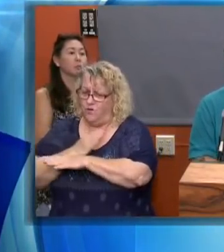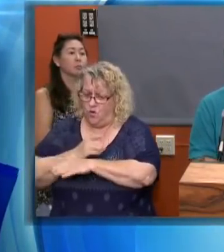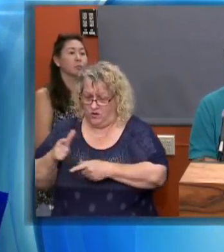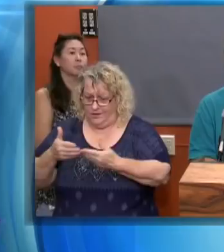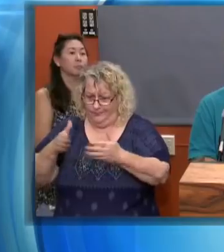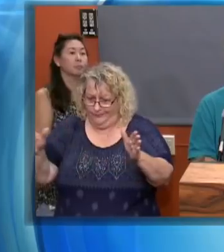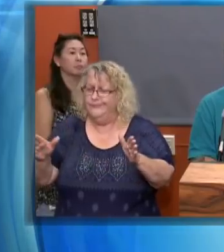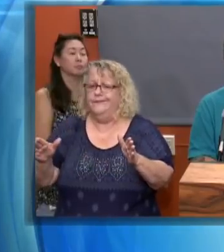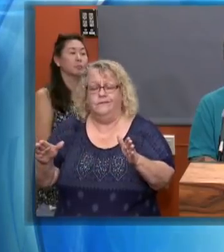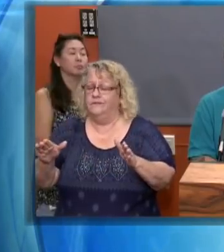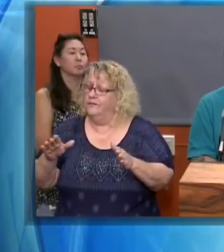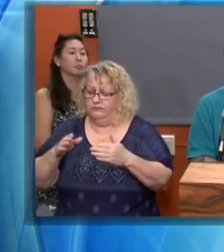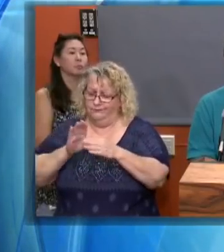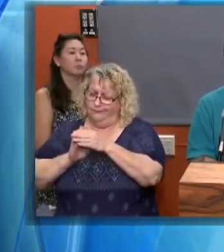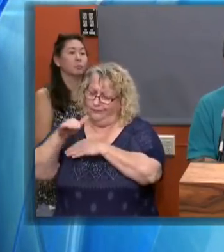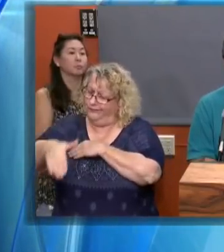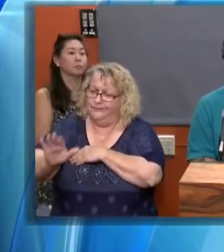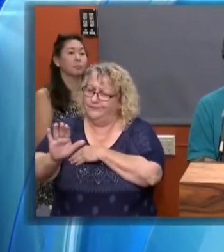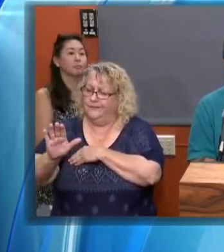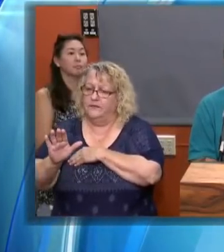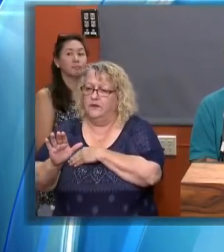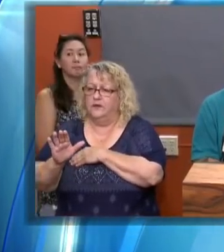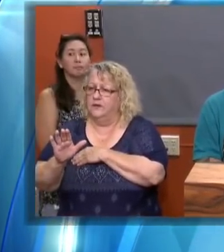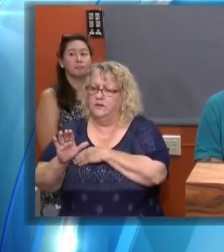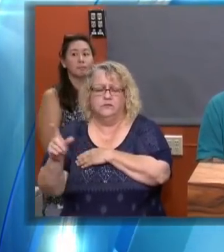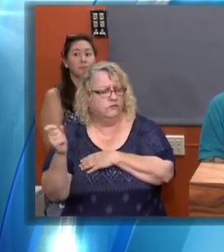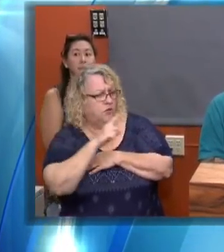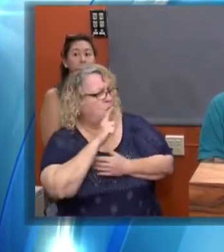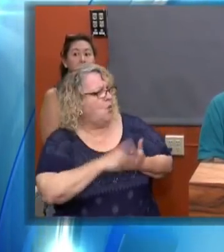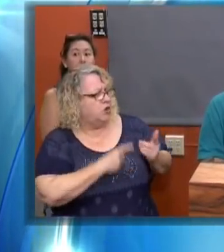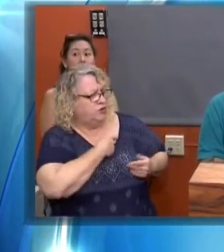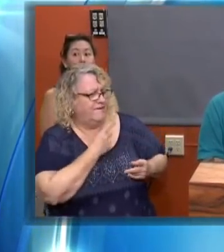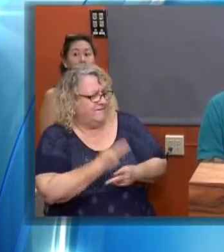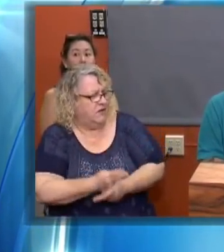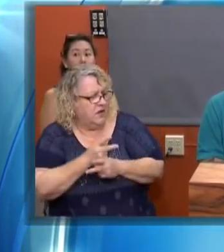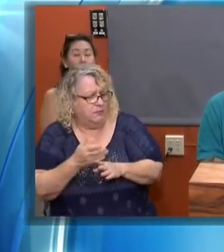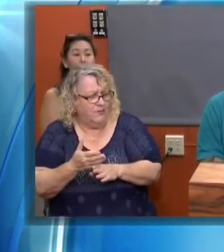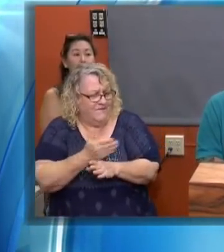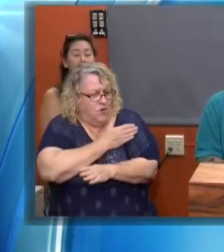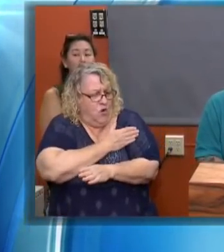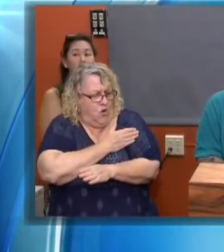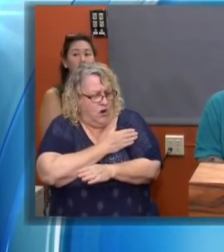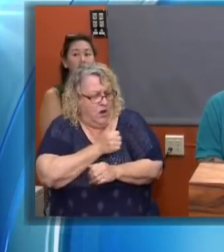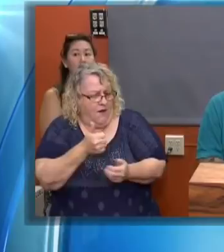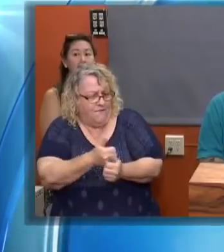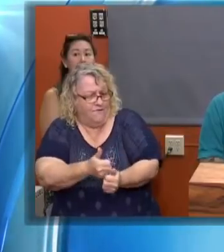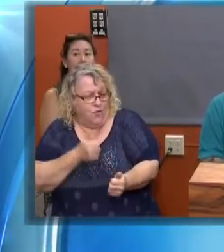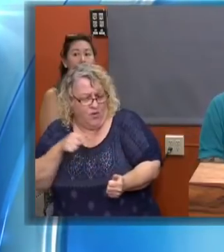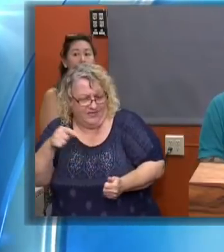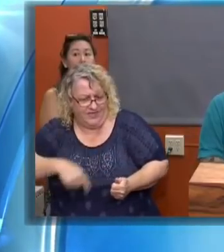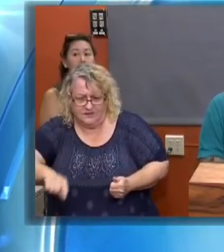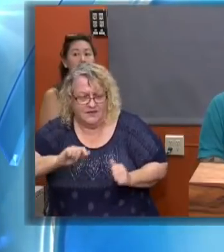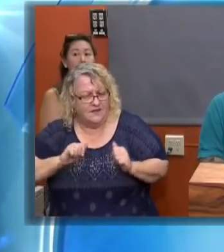AREAS WOULD BE AREAS WE WANT TO EVACUATE BEFORE THE FAILURE OF THE DAM. WE'RE NOWHERE CLOSE TO THAT.